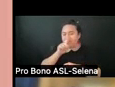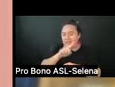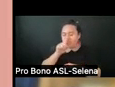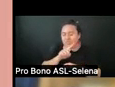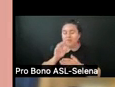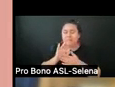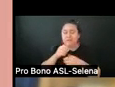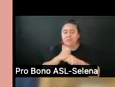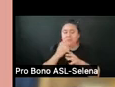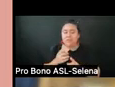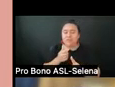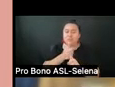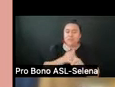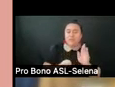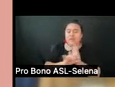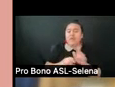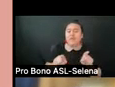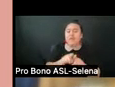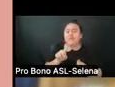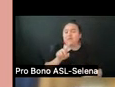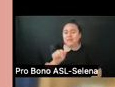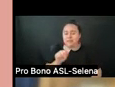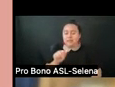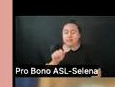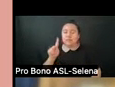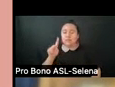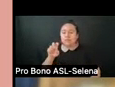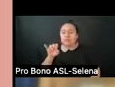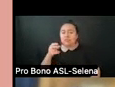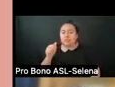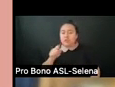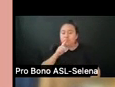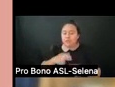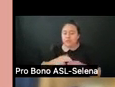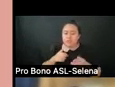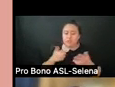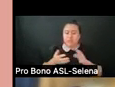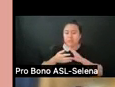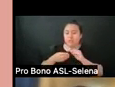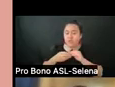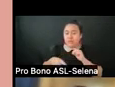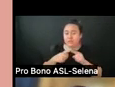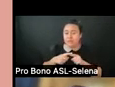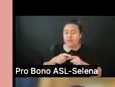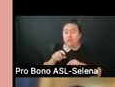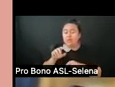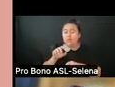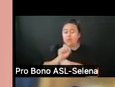As Keisha mentioned, I'm here to talk a little bit about the work sample.